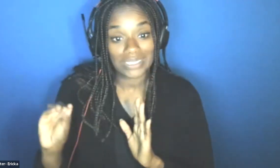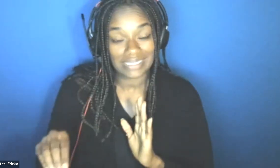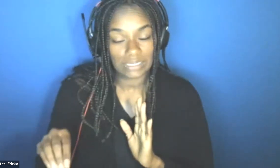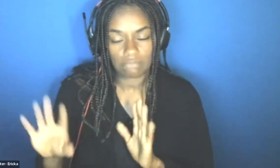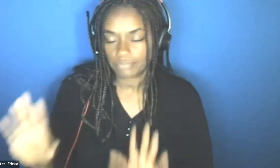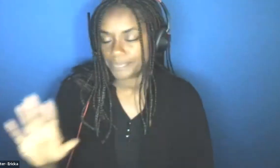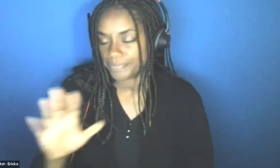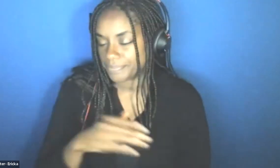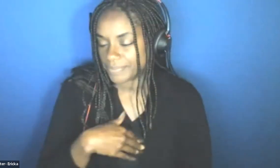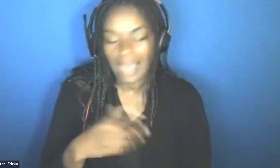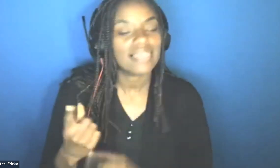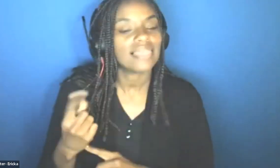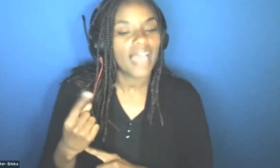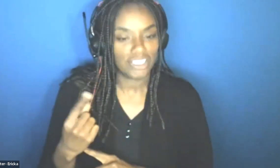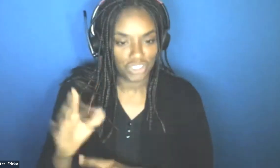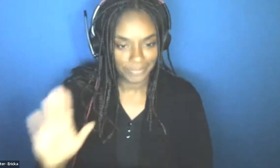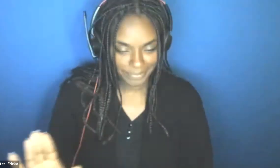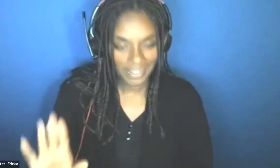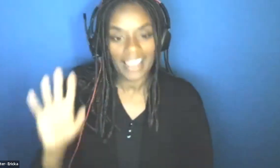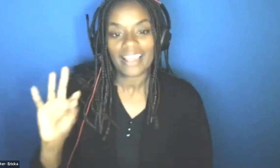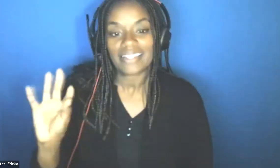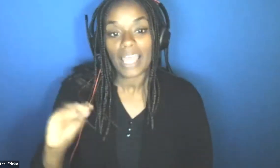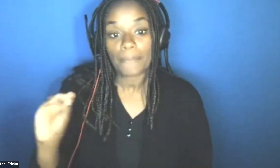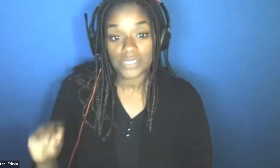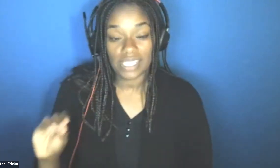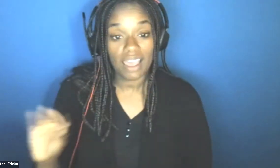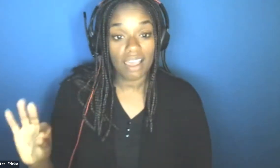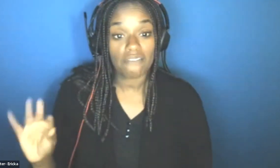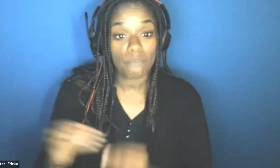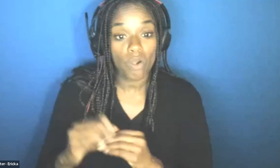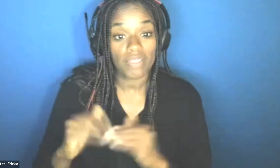There was a study done by Manpower Group that was released earlier this year.